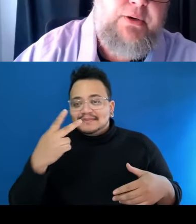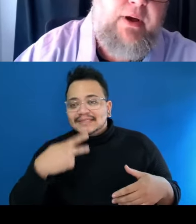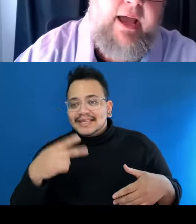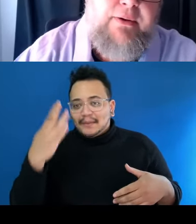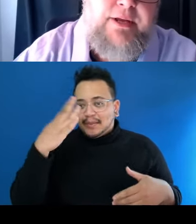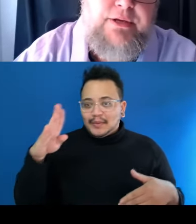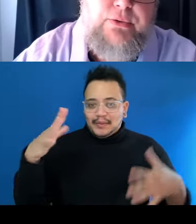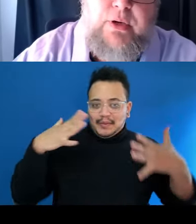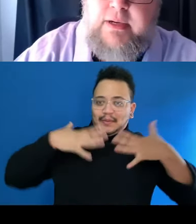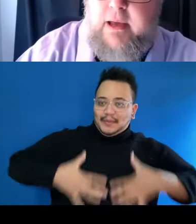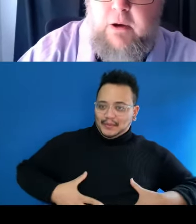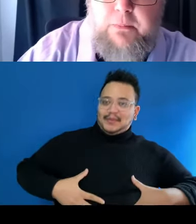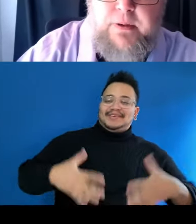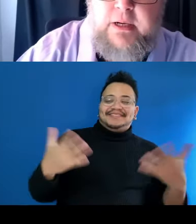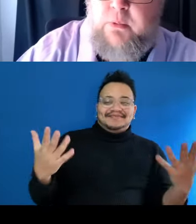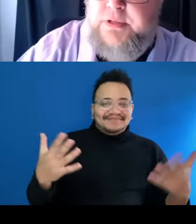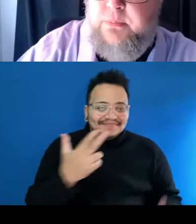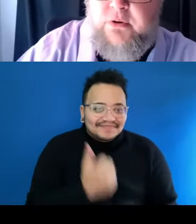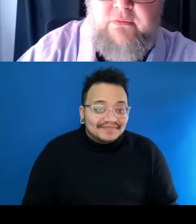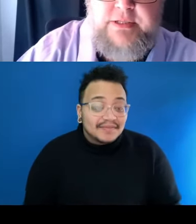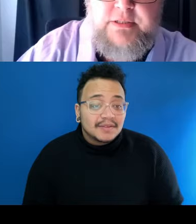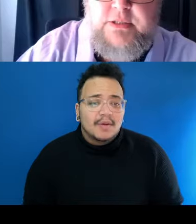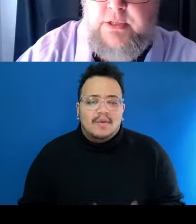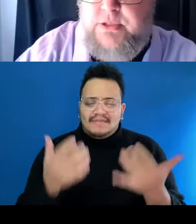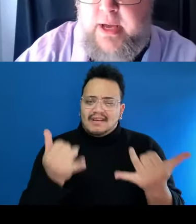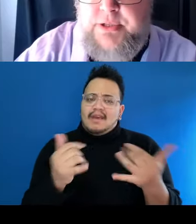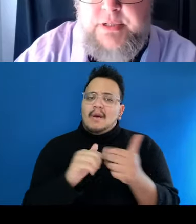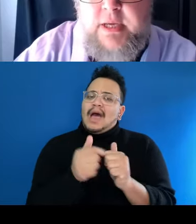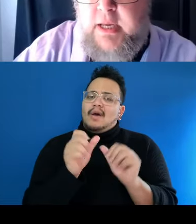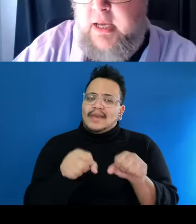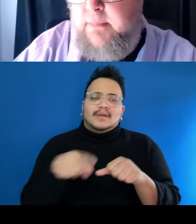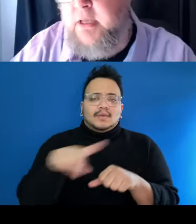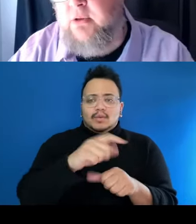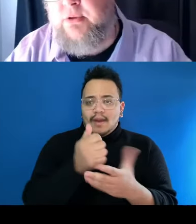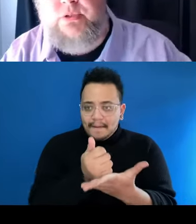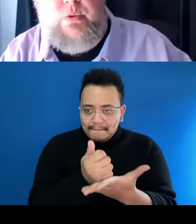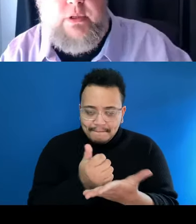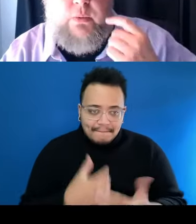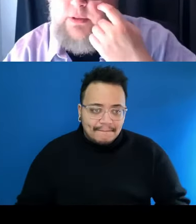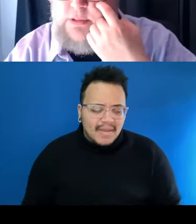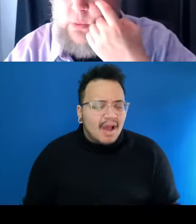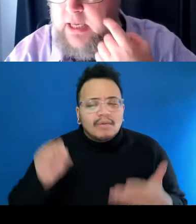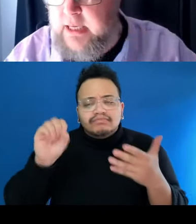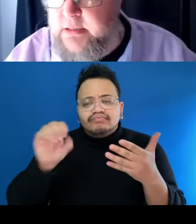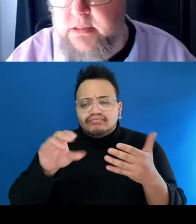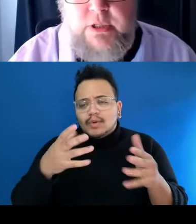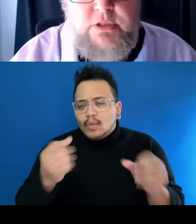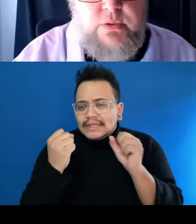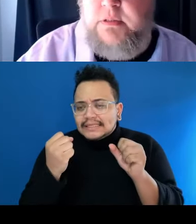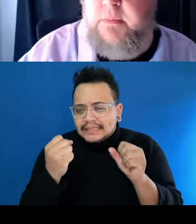So, how can you help? What are some prevention strategies? And I'm gonna go through these really quickly, so we can get to some resources